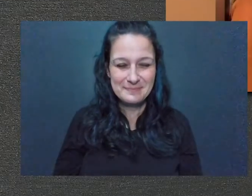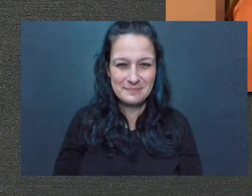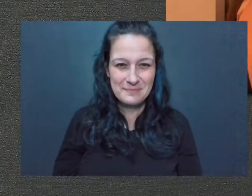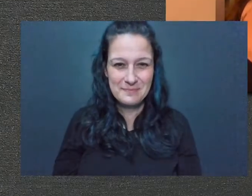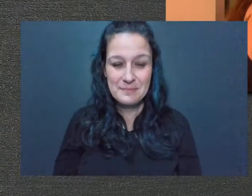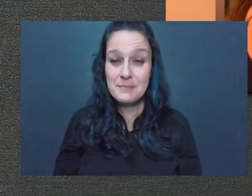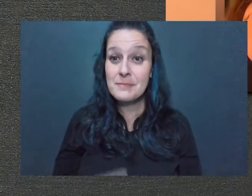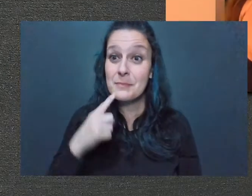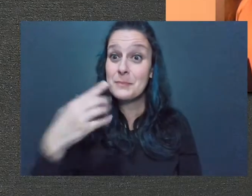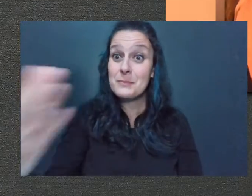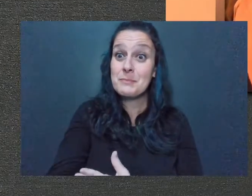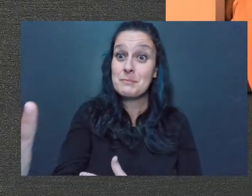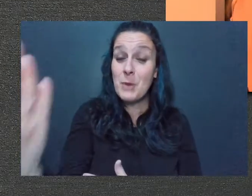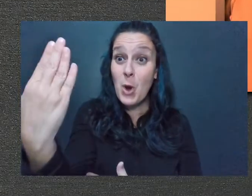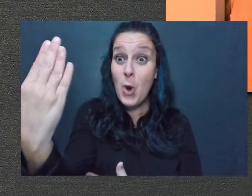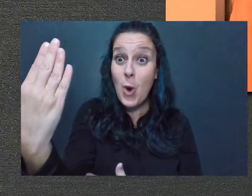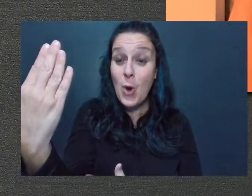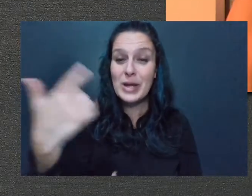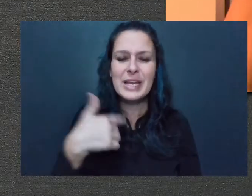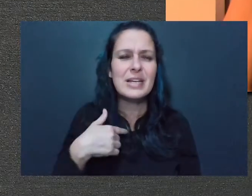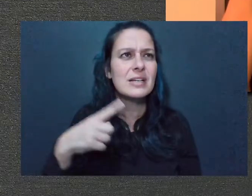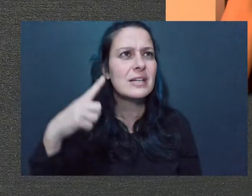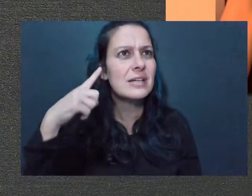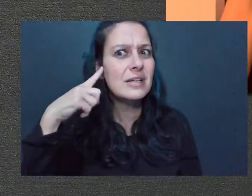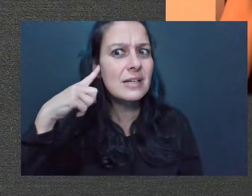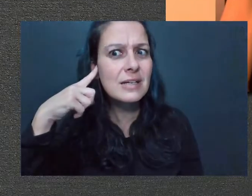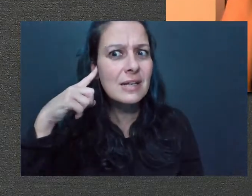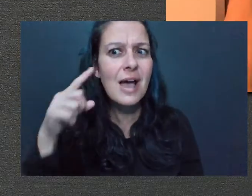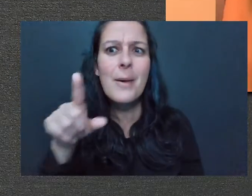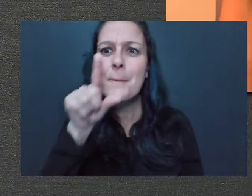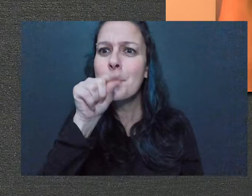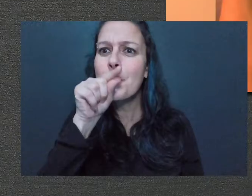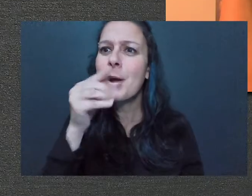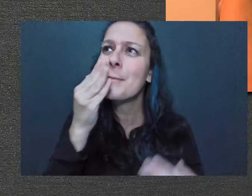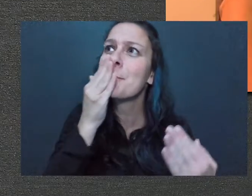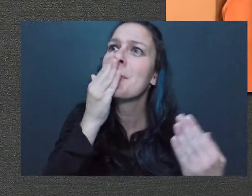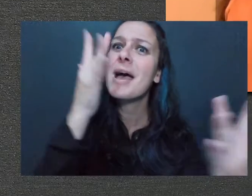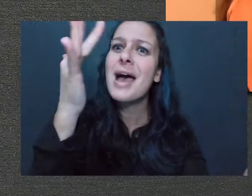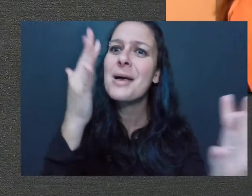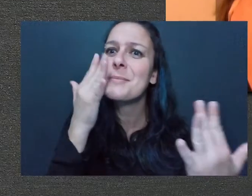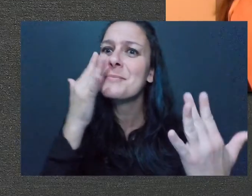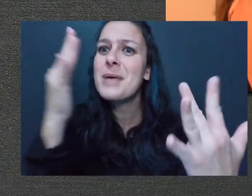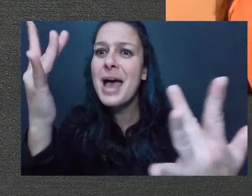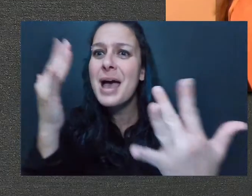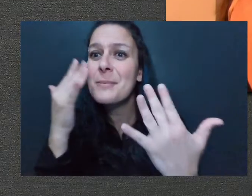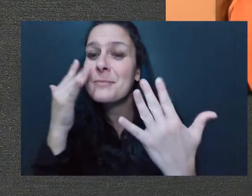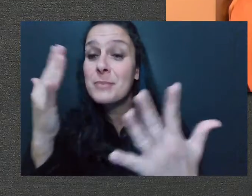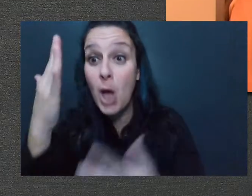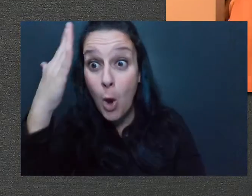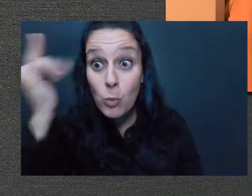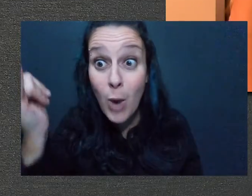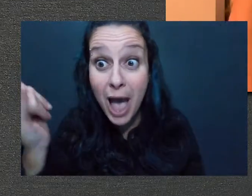"In the morning I hear birds singing through the open window."